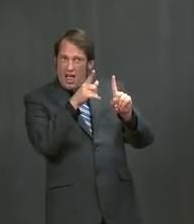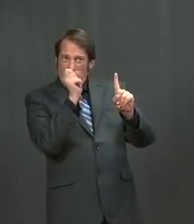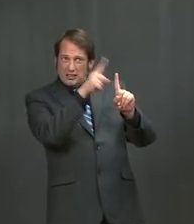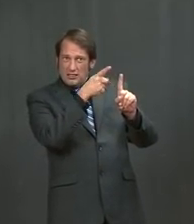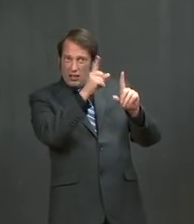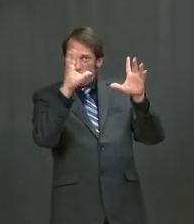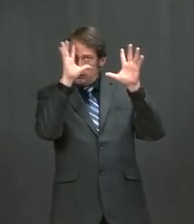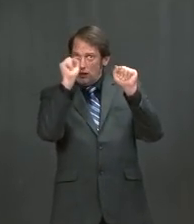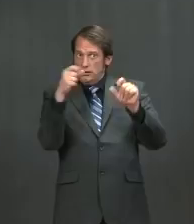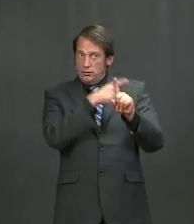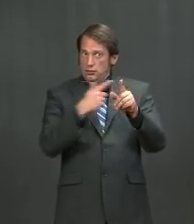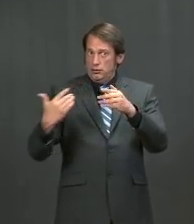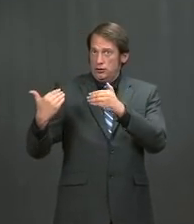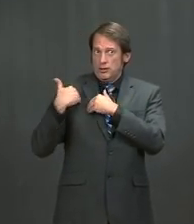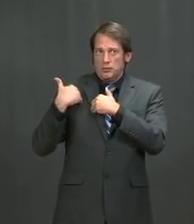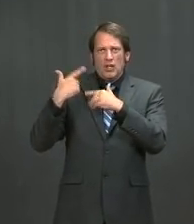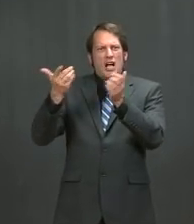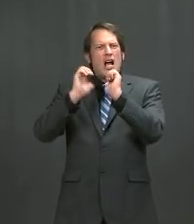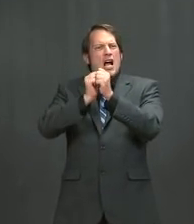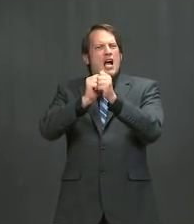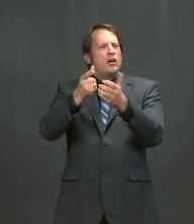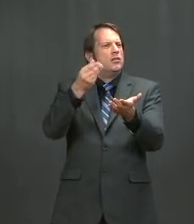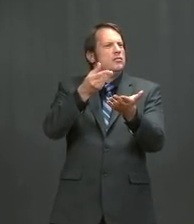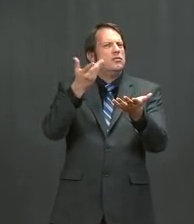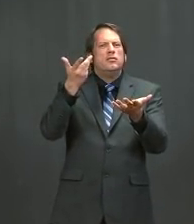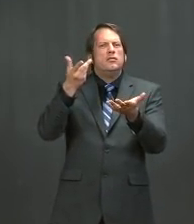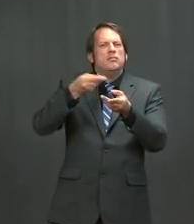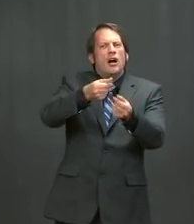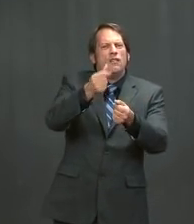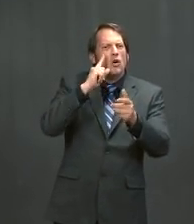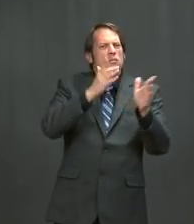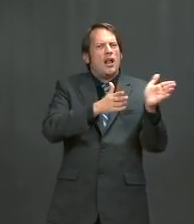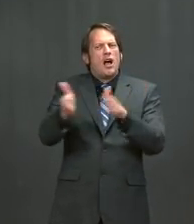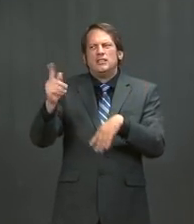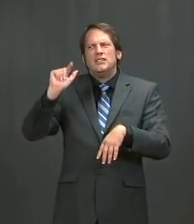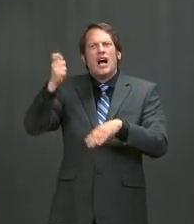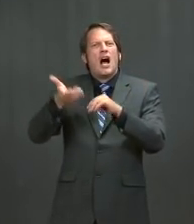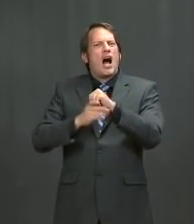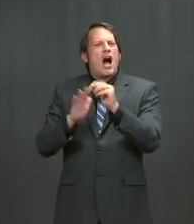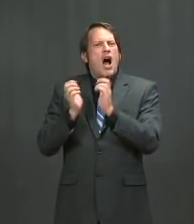That's exactly what he did. He knows some members think it's too big. Some think it's too -- too small.